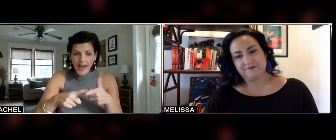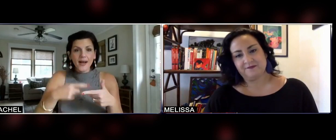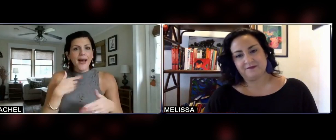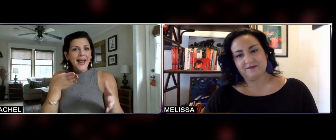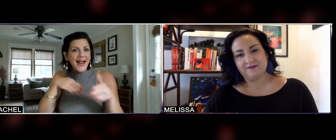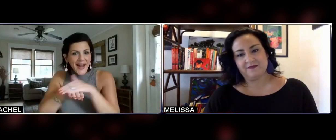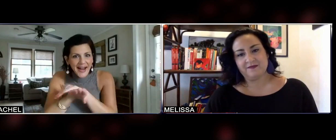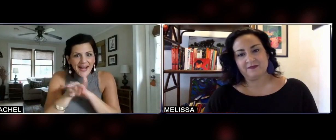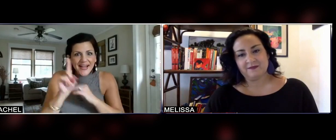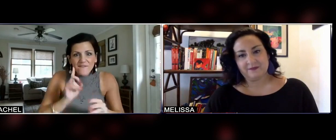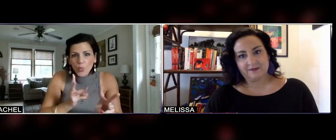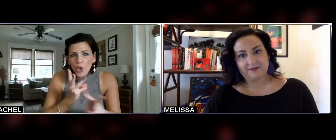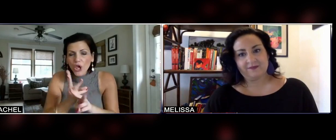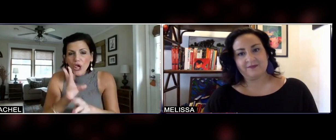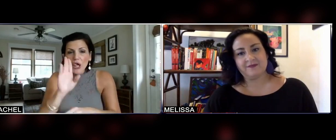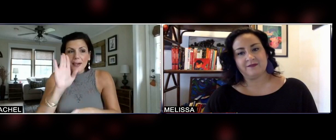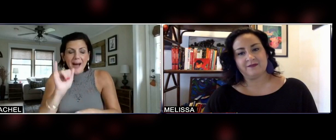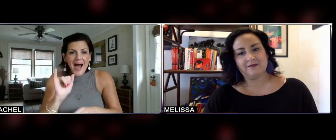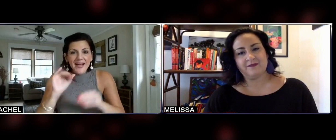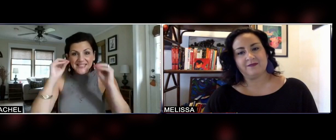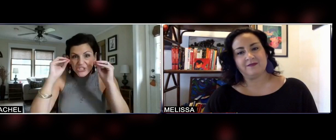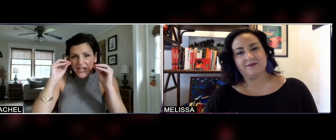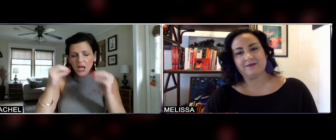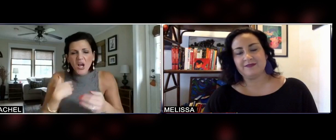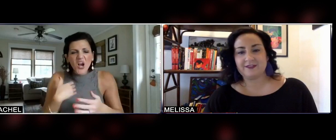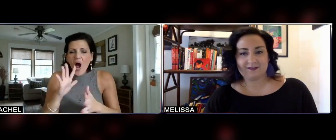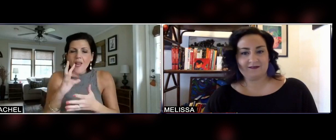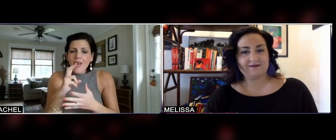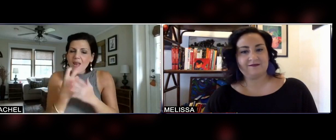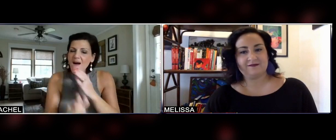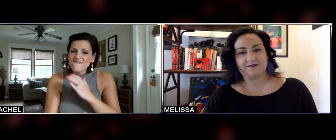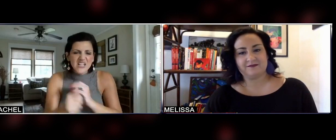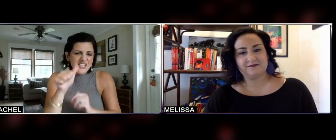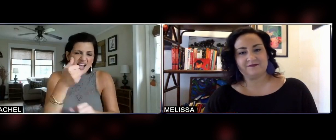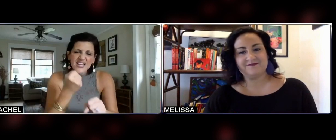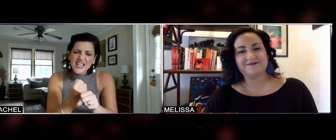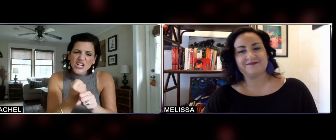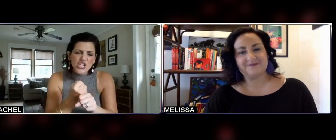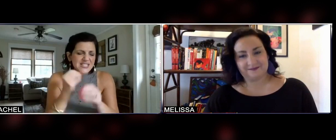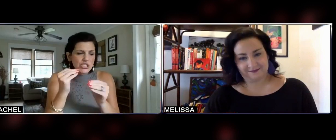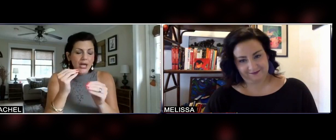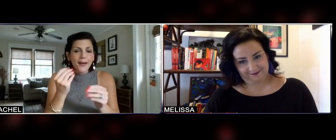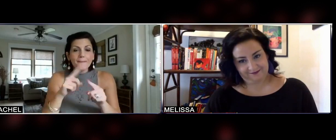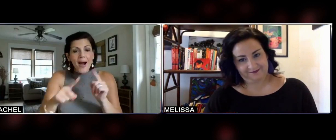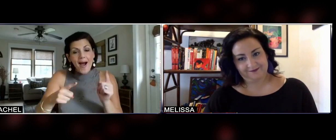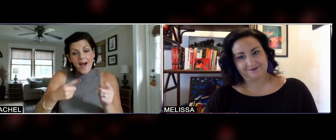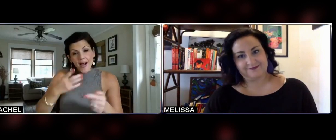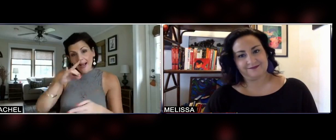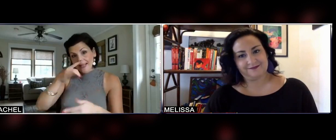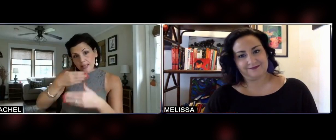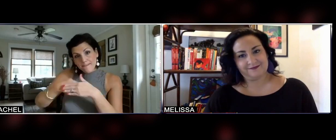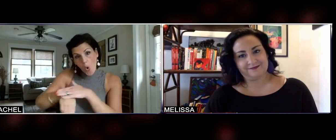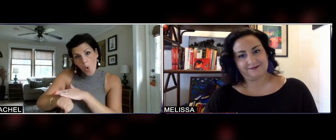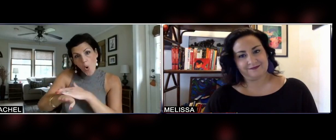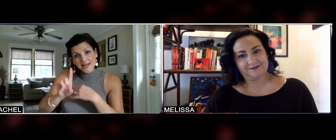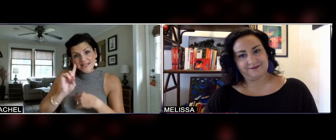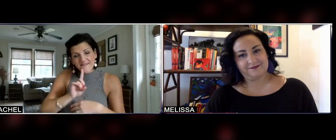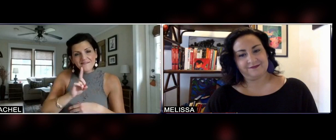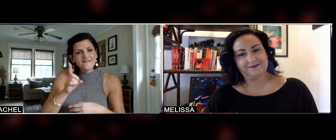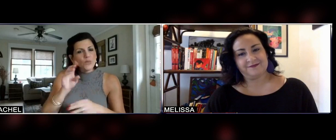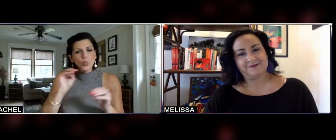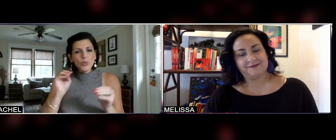However, when my kids were born Deaf,